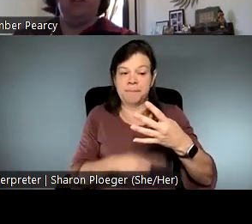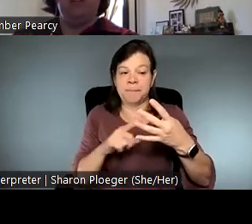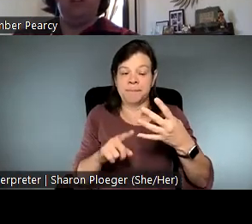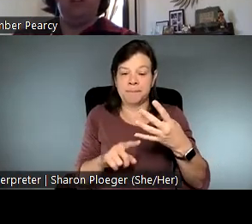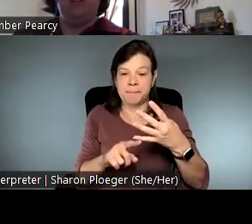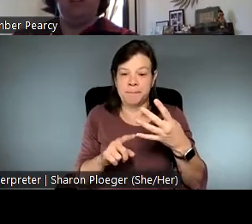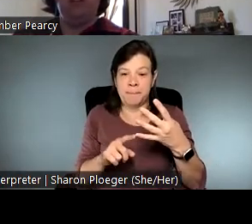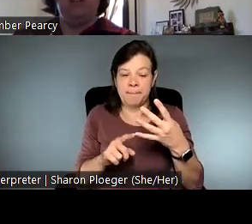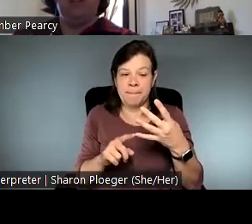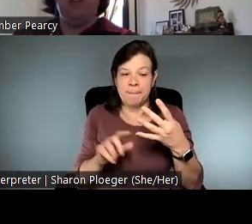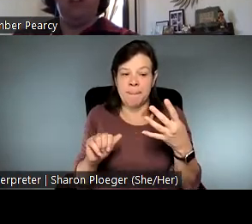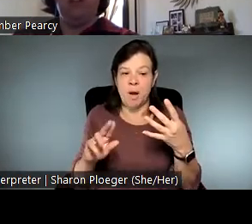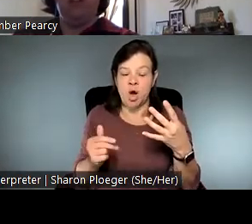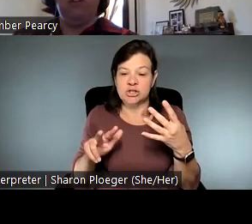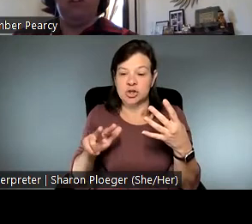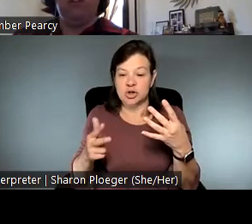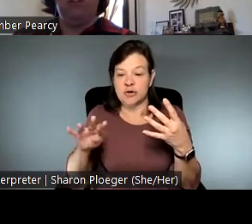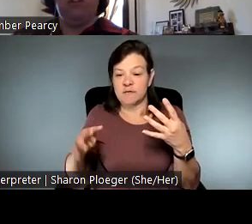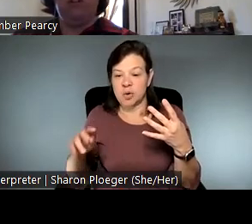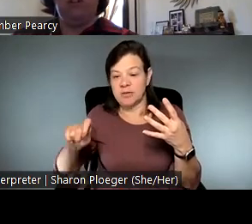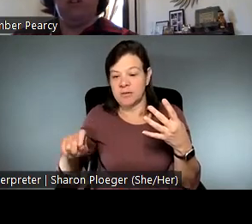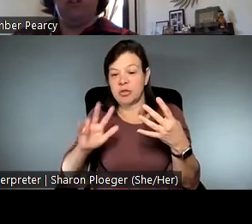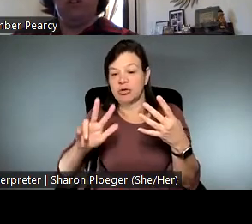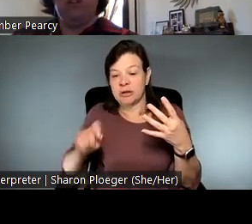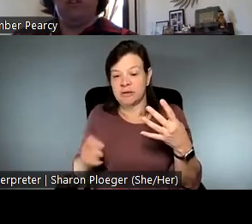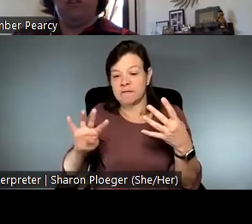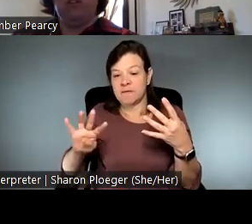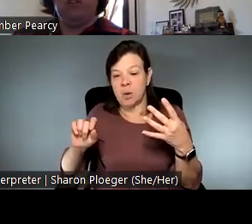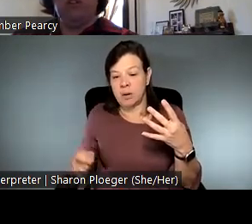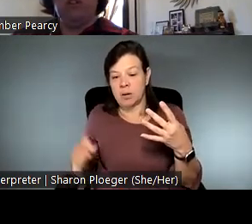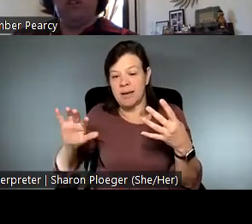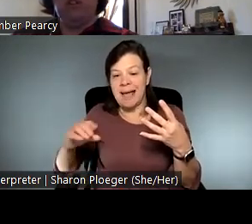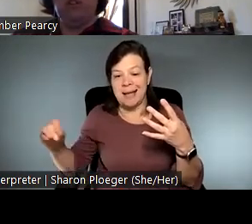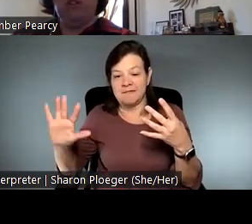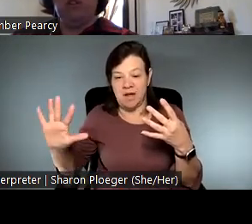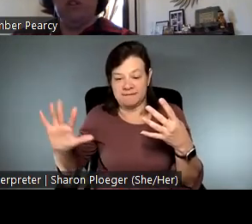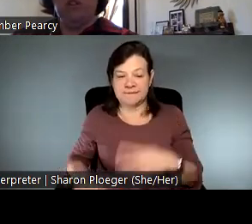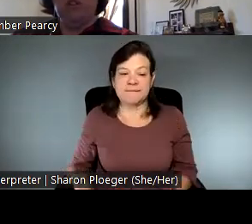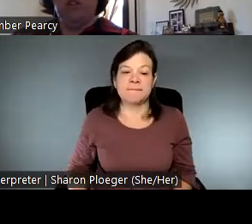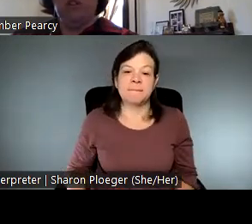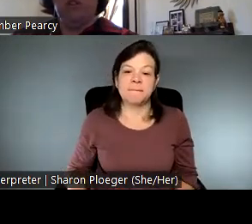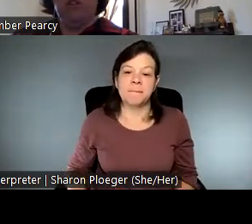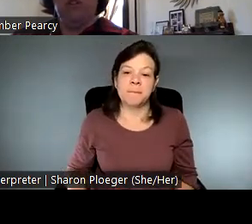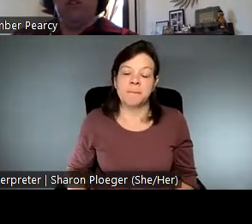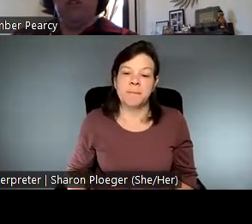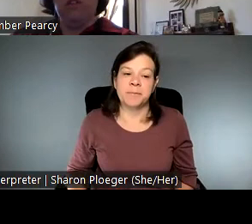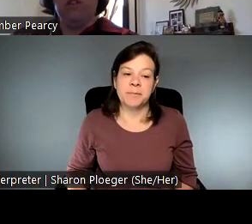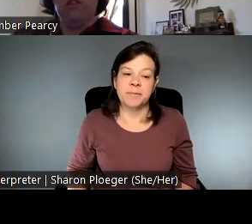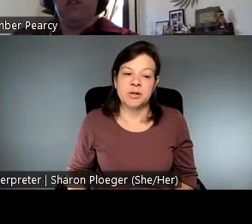and then the next line says August 3rd or 3, 4 and 5. So let's just do a little editing here.